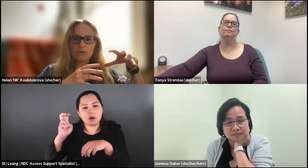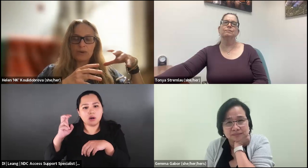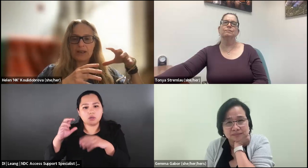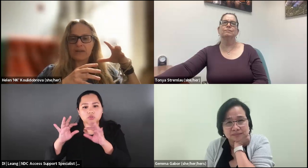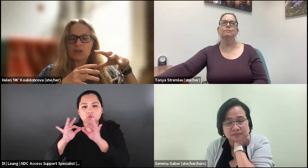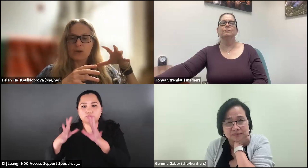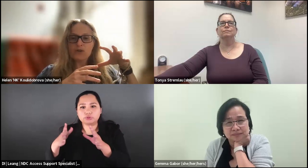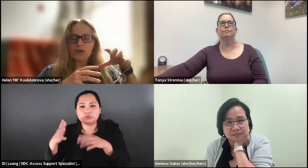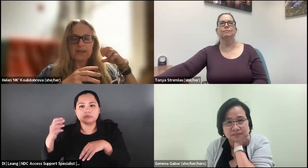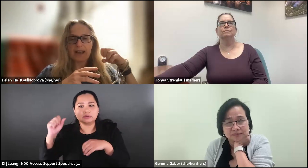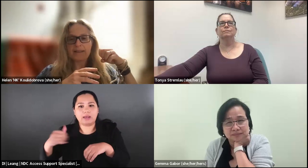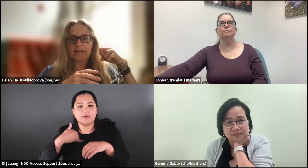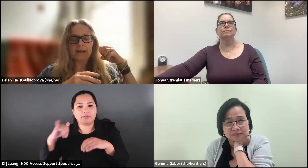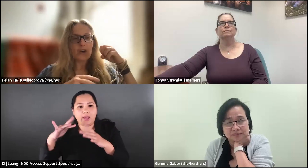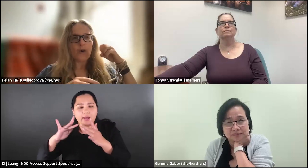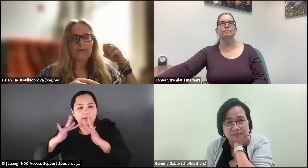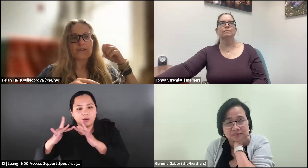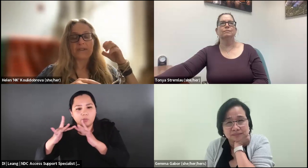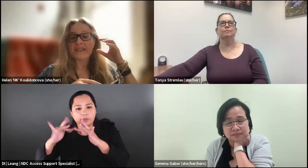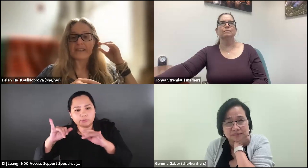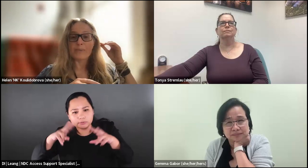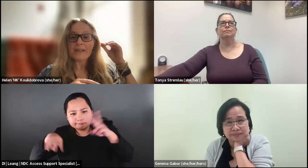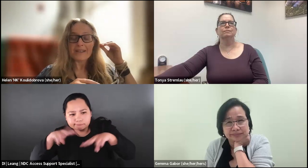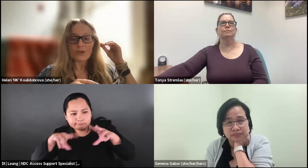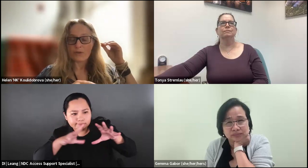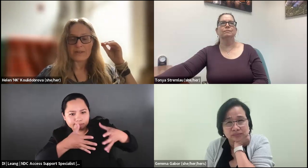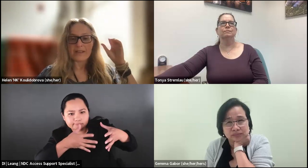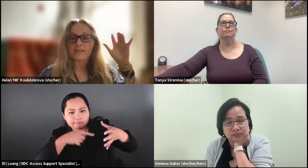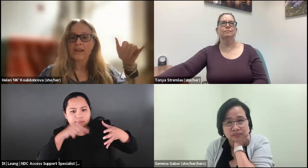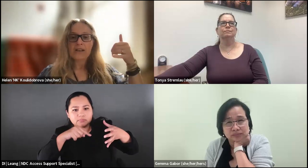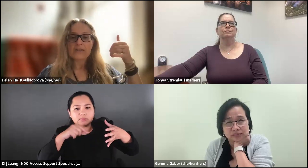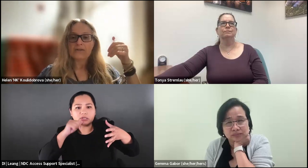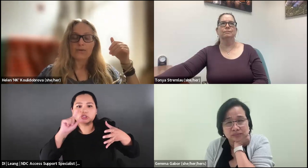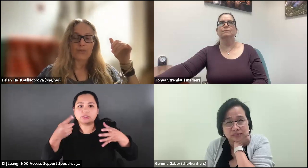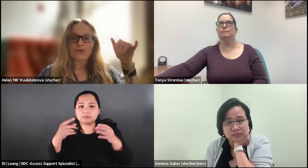So it's not just that the Office of Accessibility Services